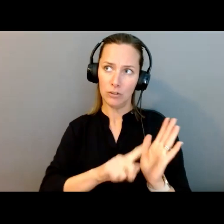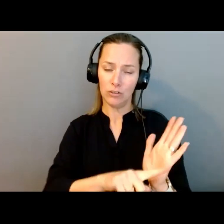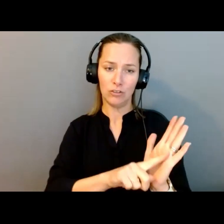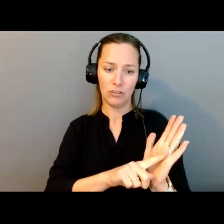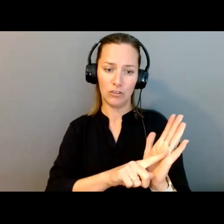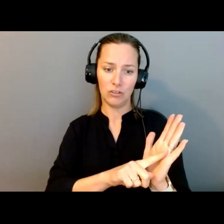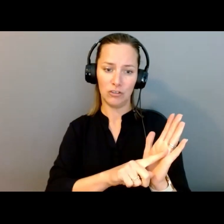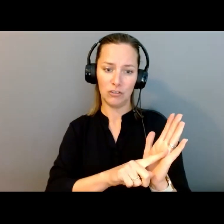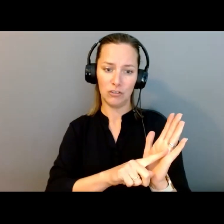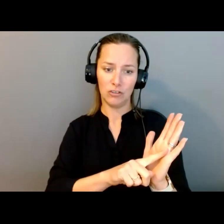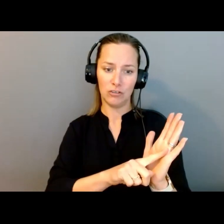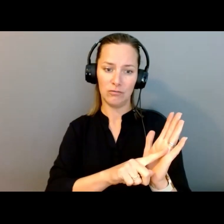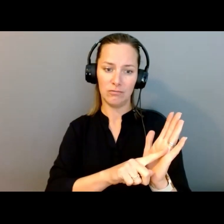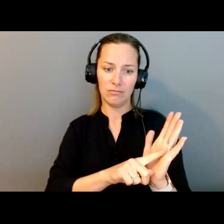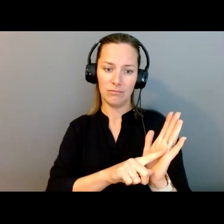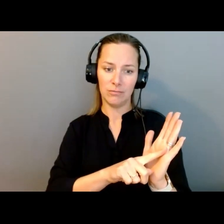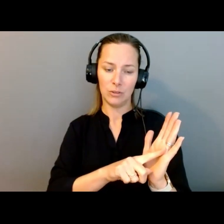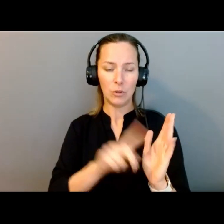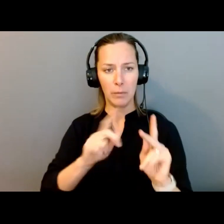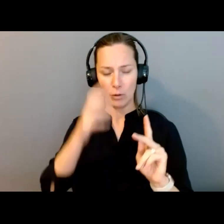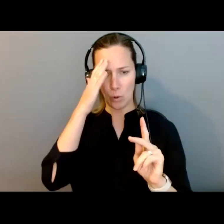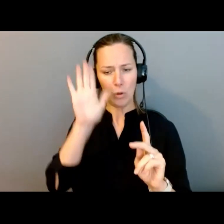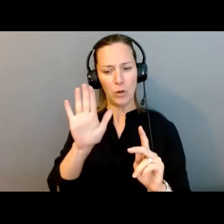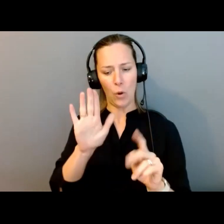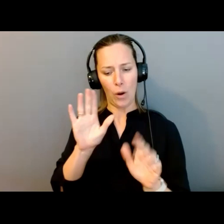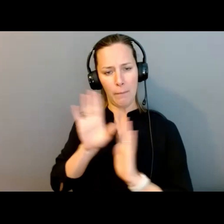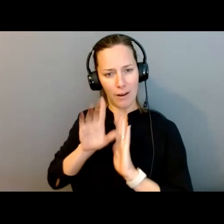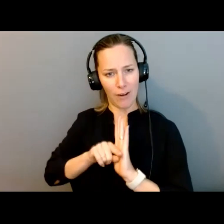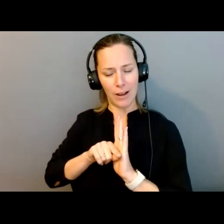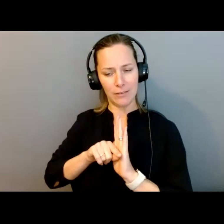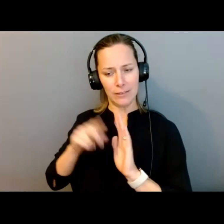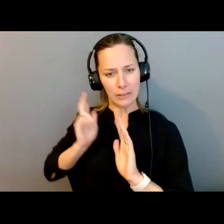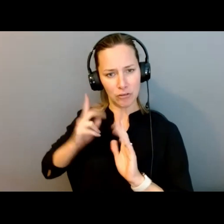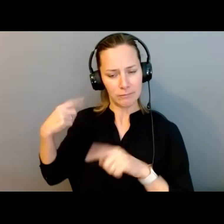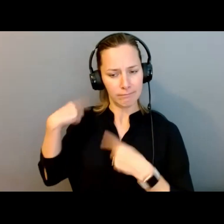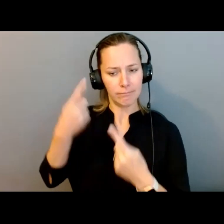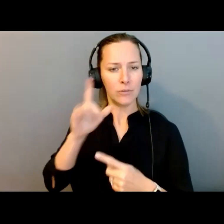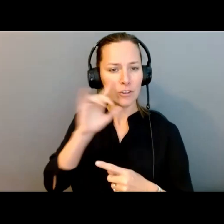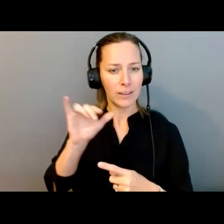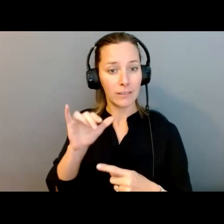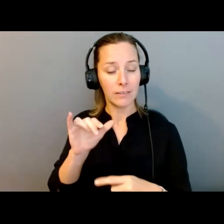so that people know where you're situated in the field. Who would like to go first? >>